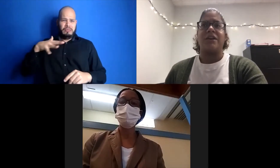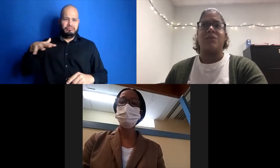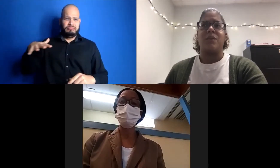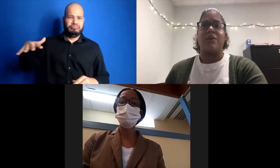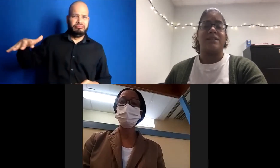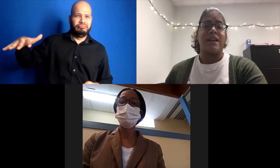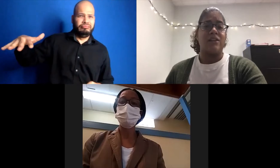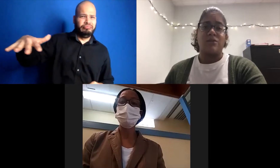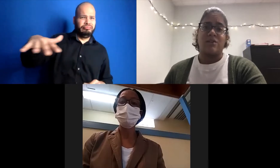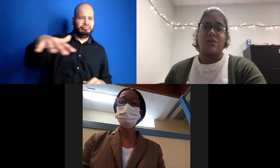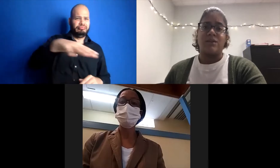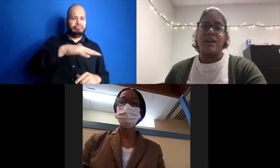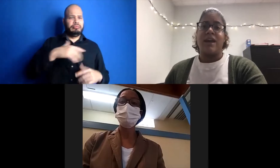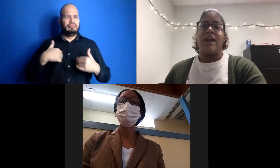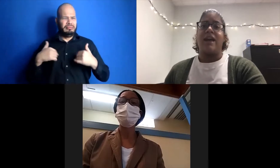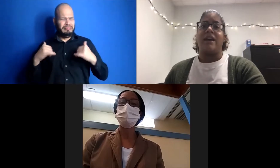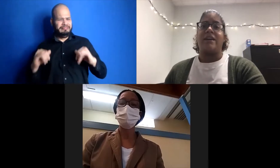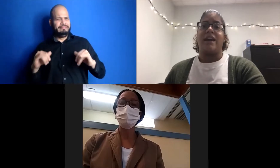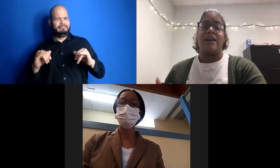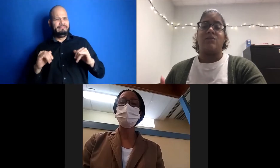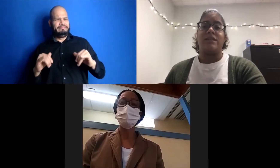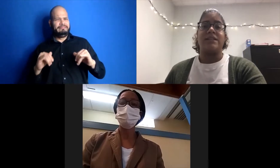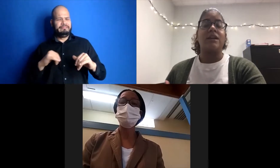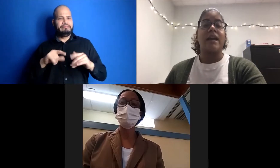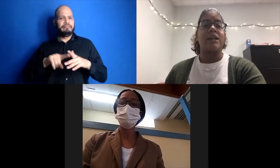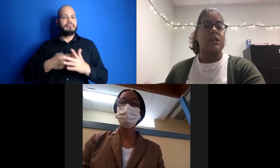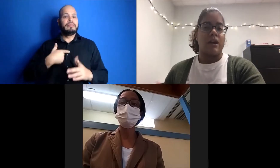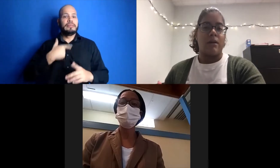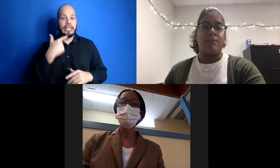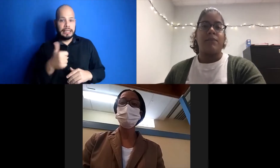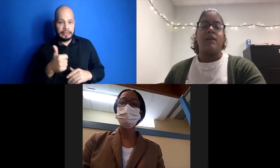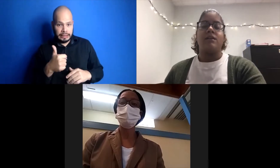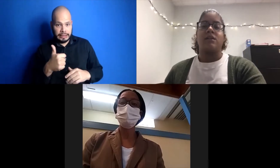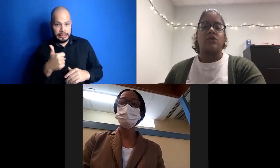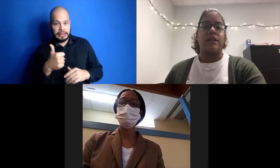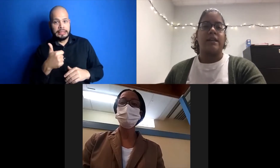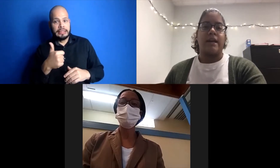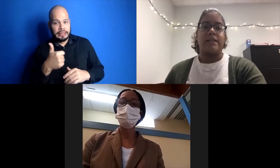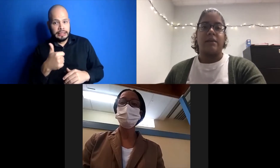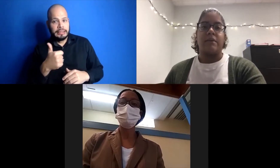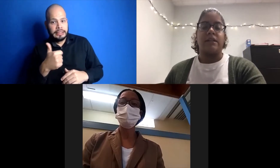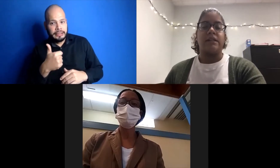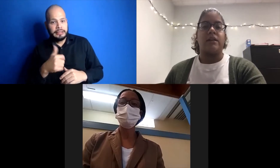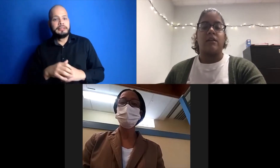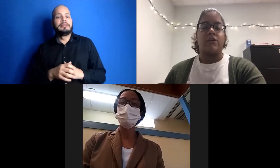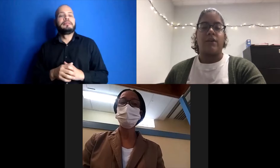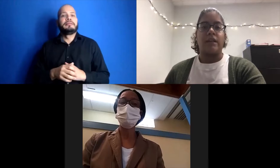when I was 10 years old and I was still catching up socially and academically on the grade level